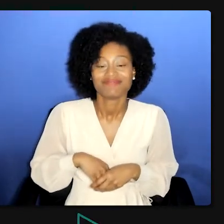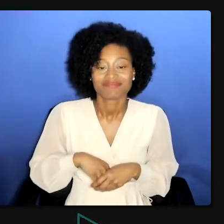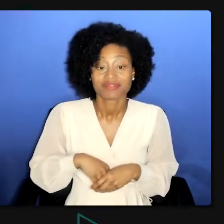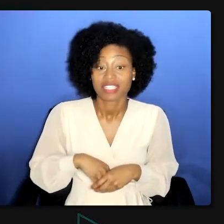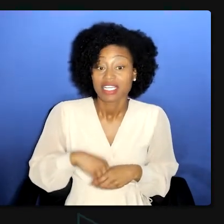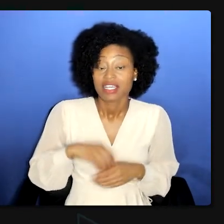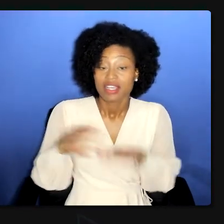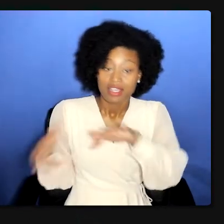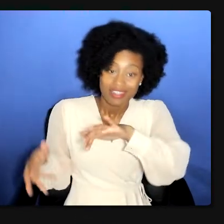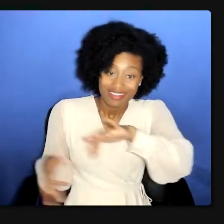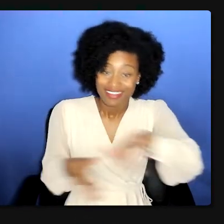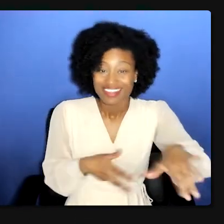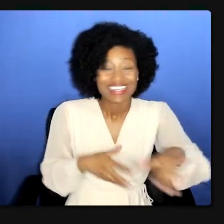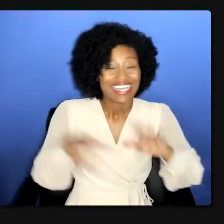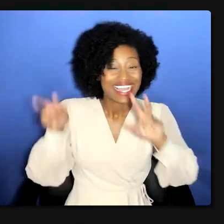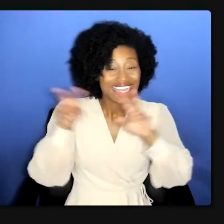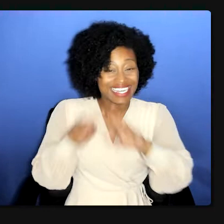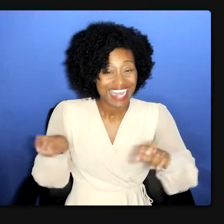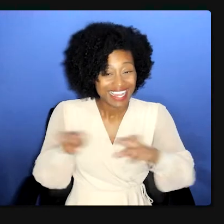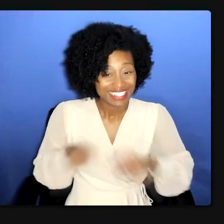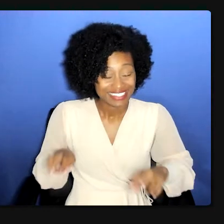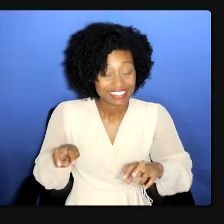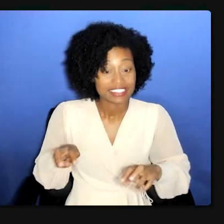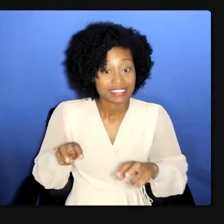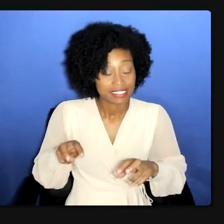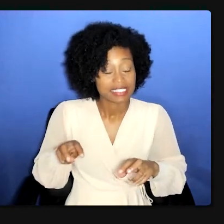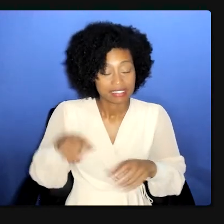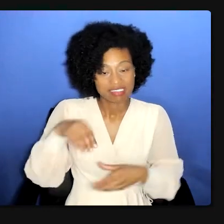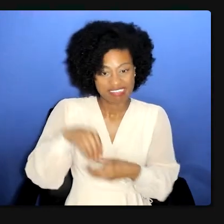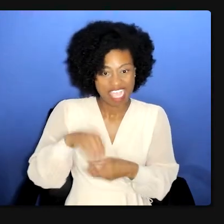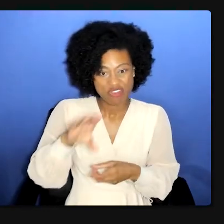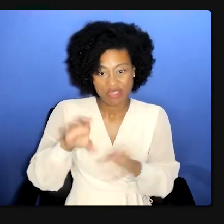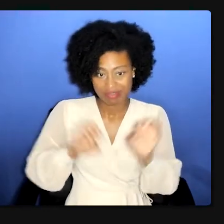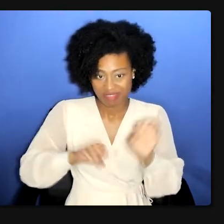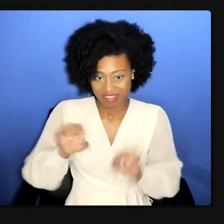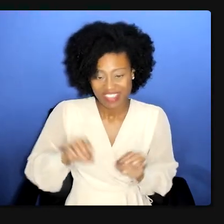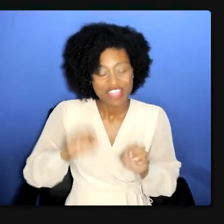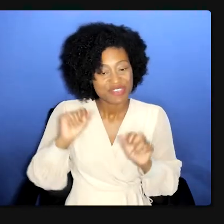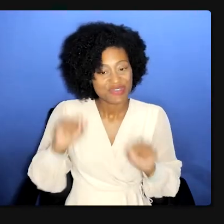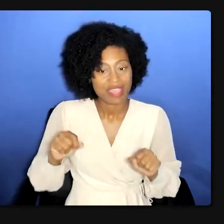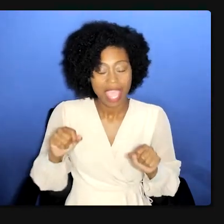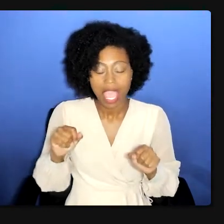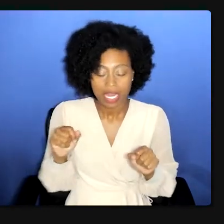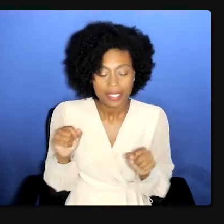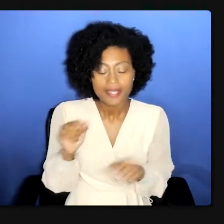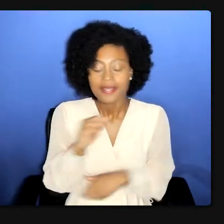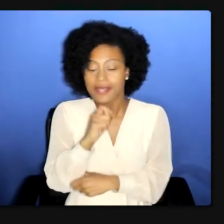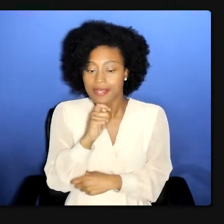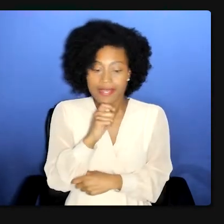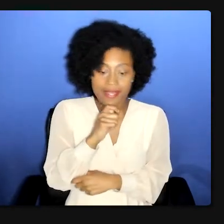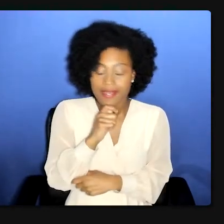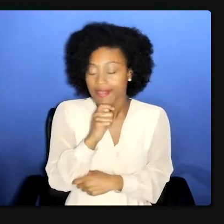In the analysis phase of the experiment, you can act on the experiment result with confidence.